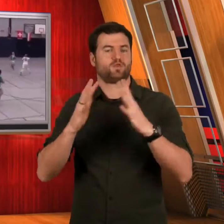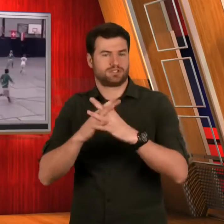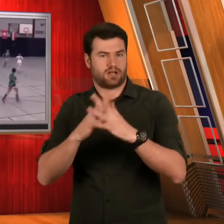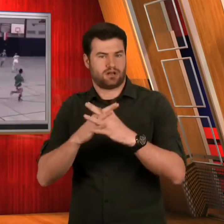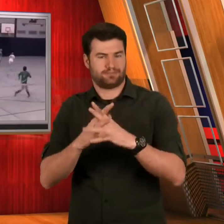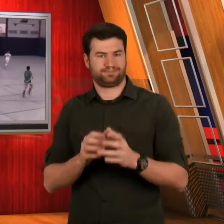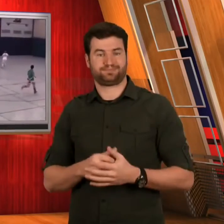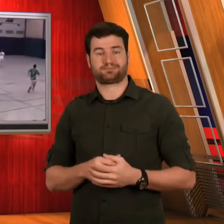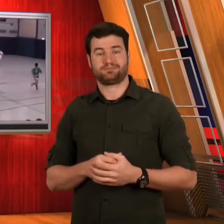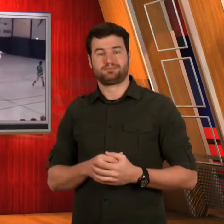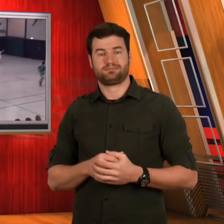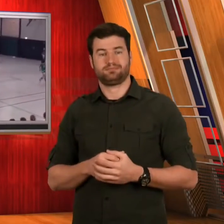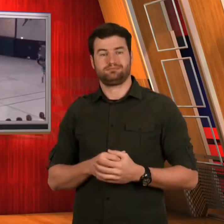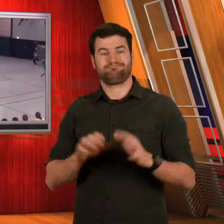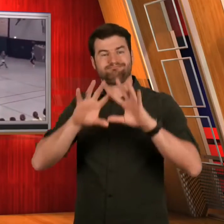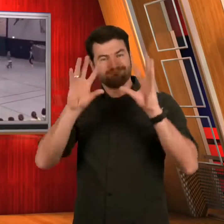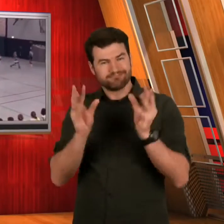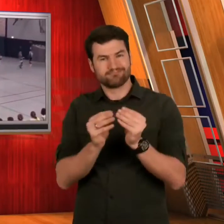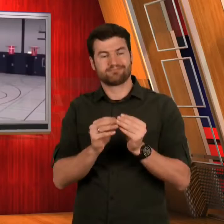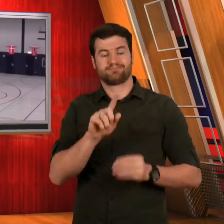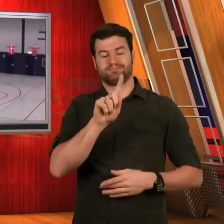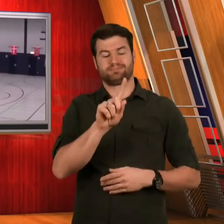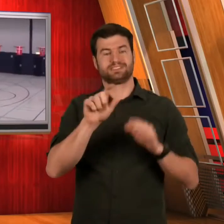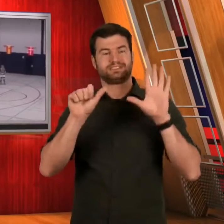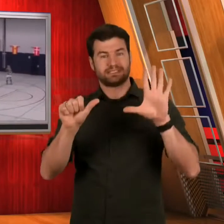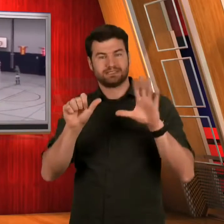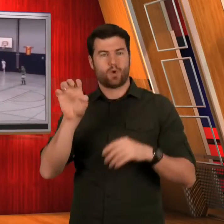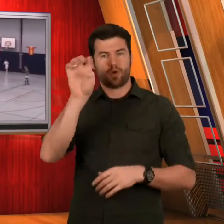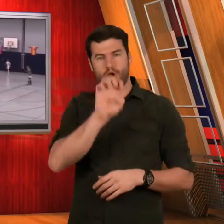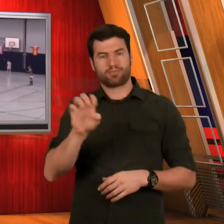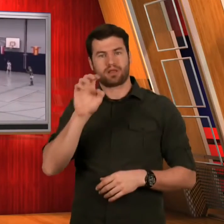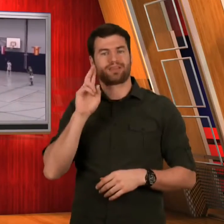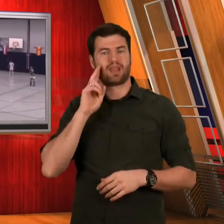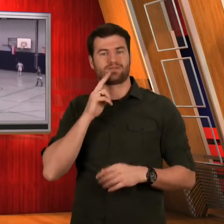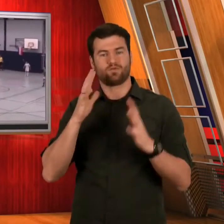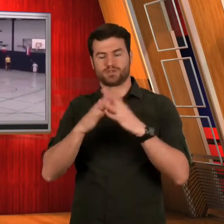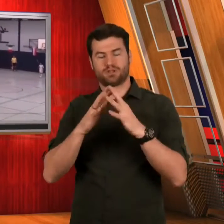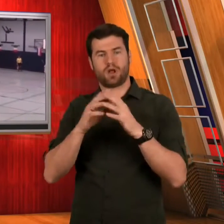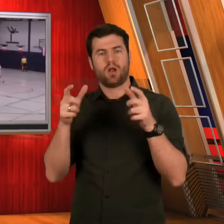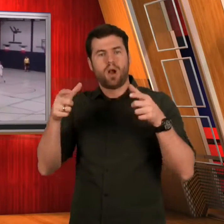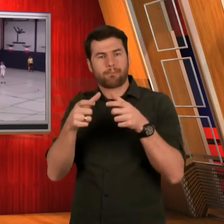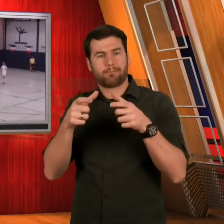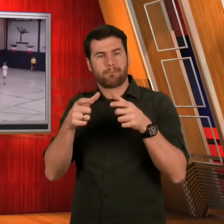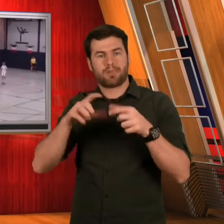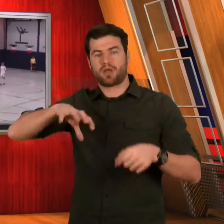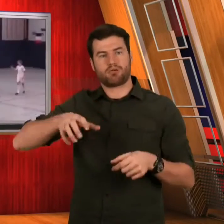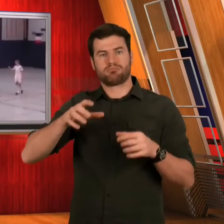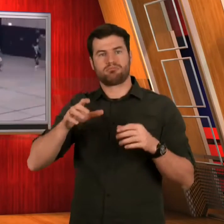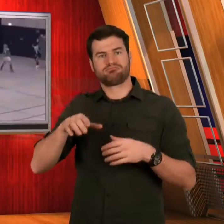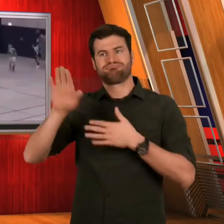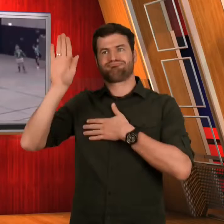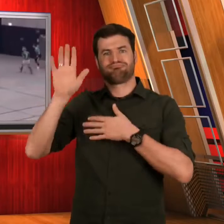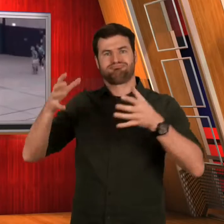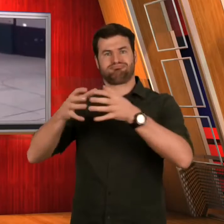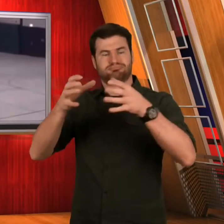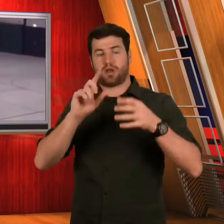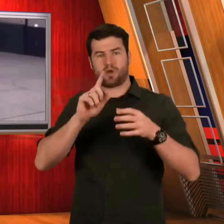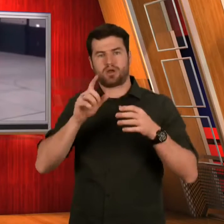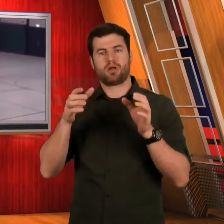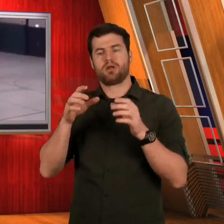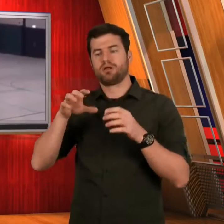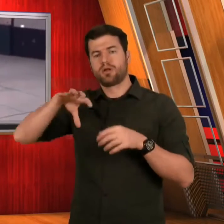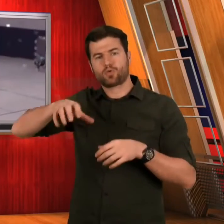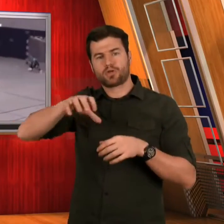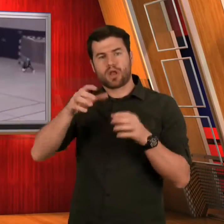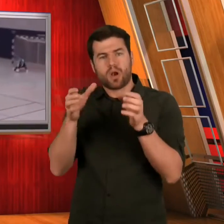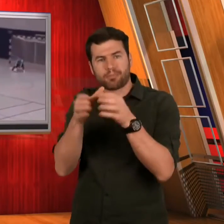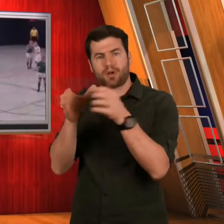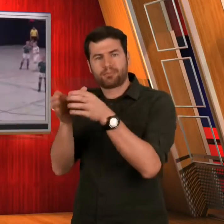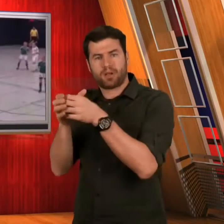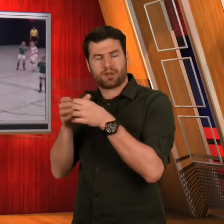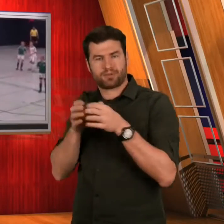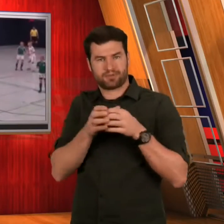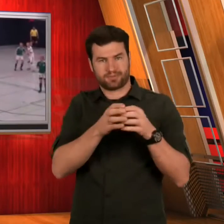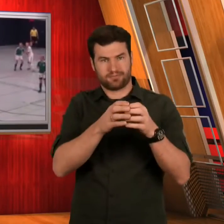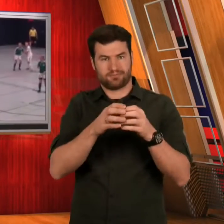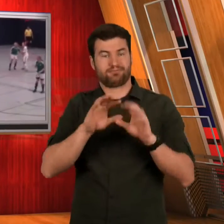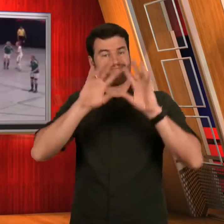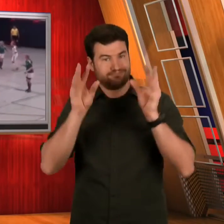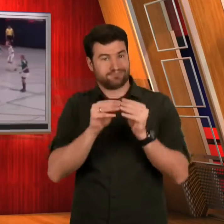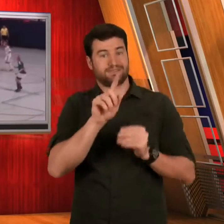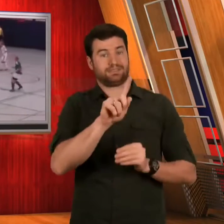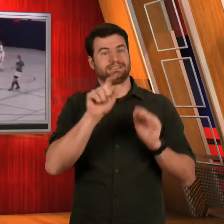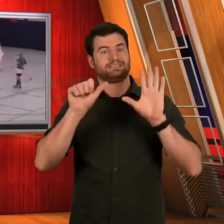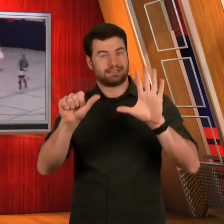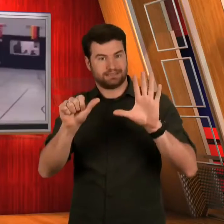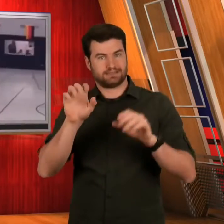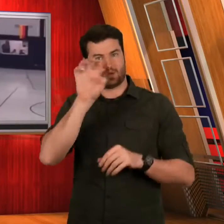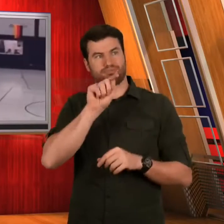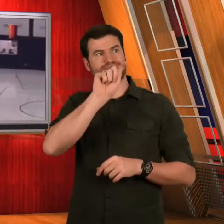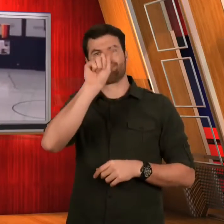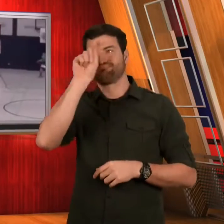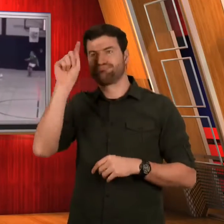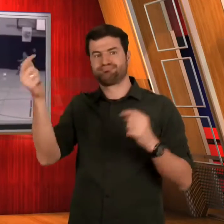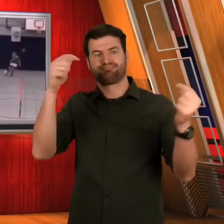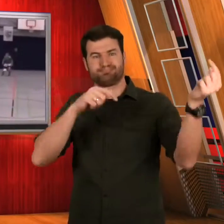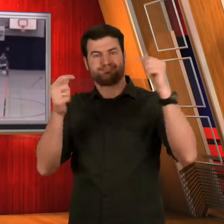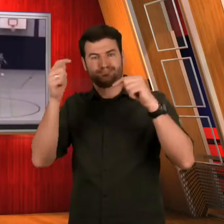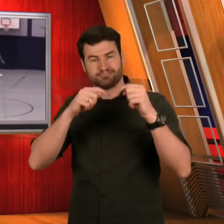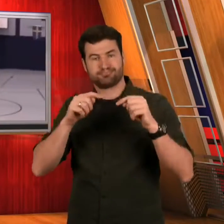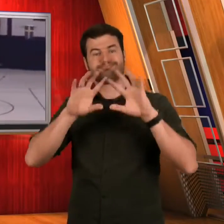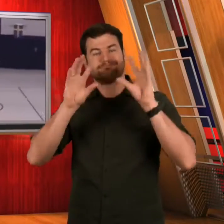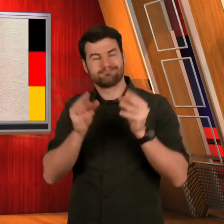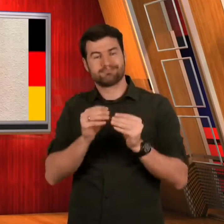16 European Deaf Futsal Clubs